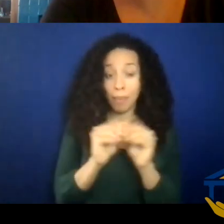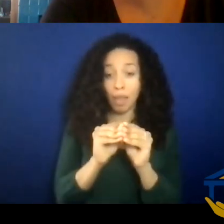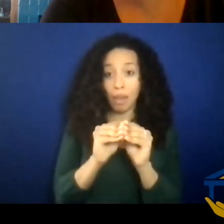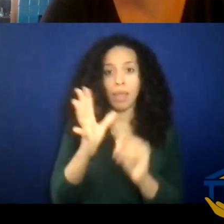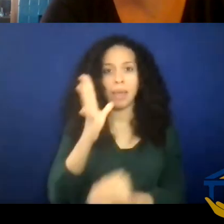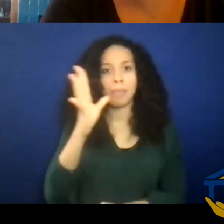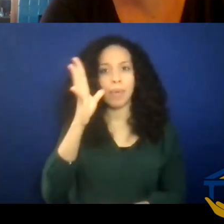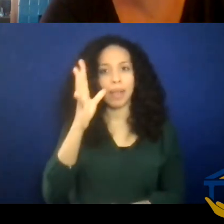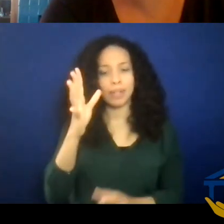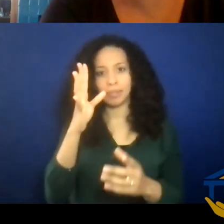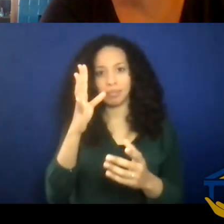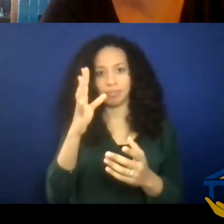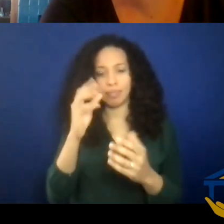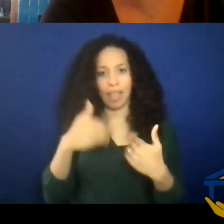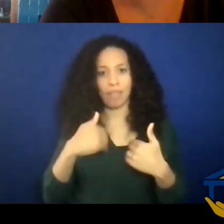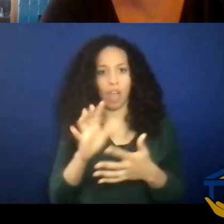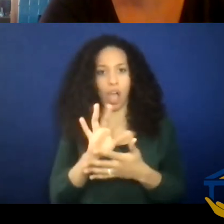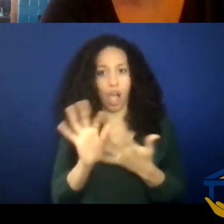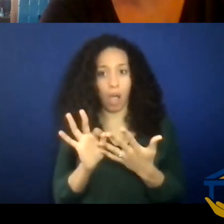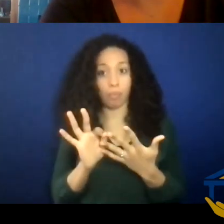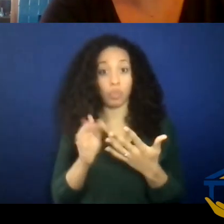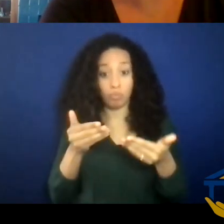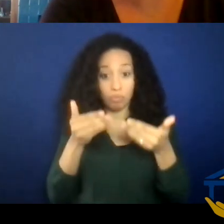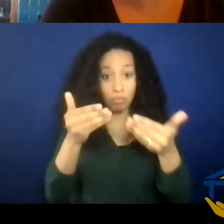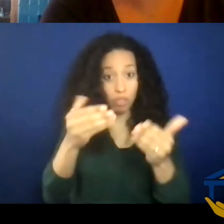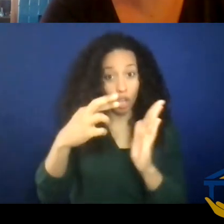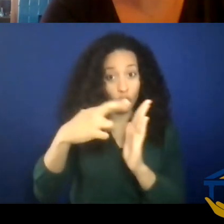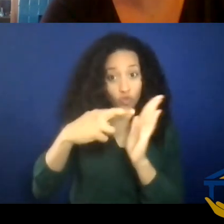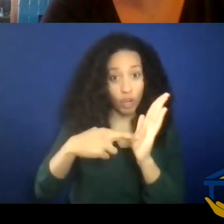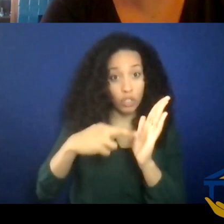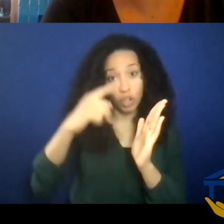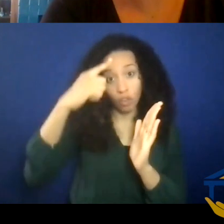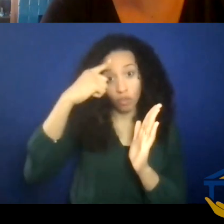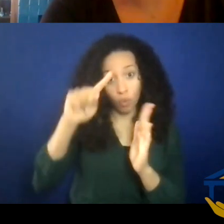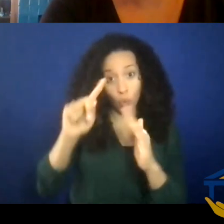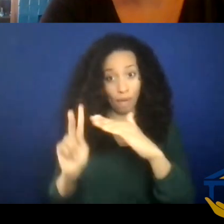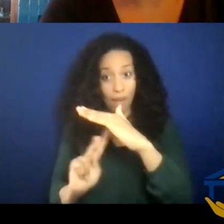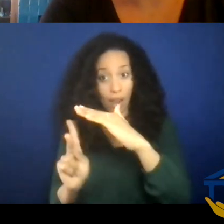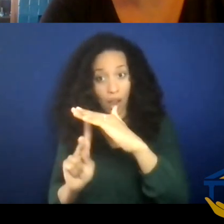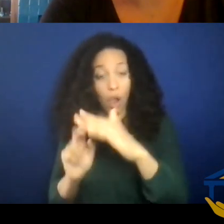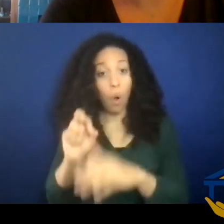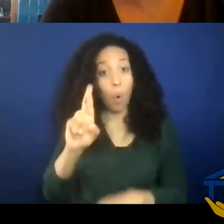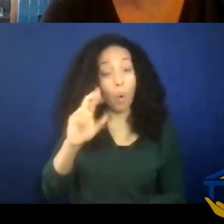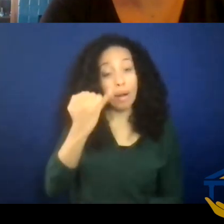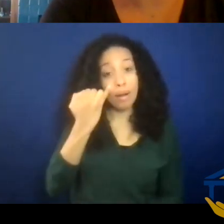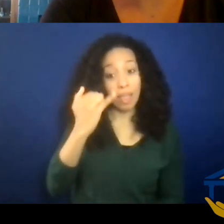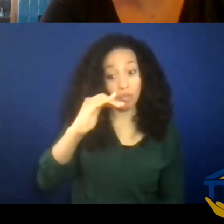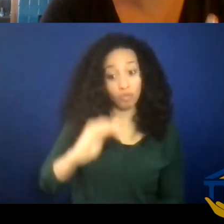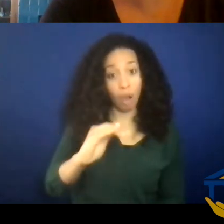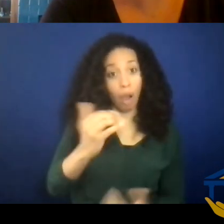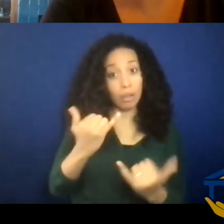for Kindergarten for the upcoming year or if their child is still young enough, um, and could spend